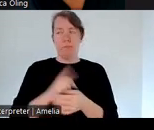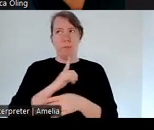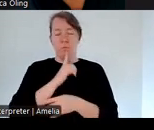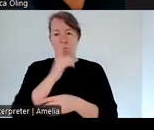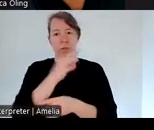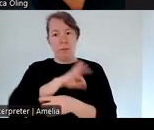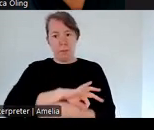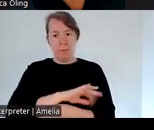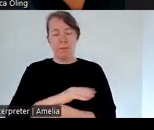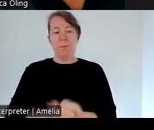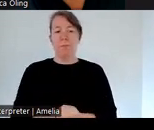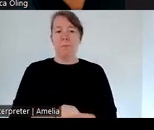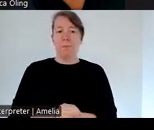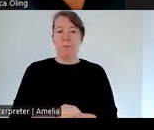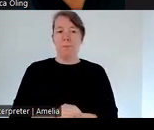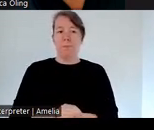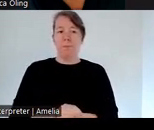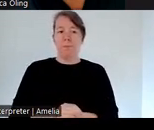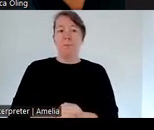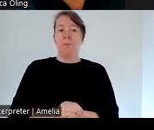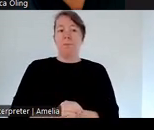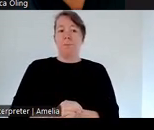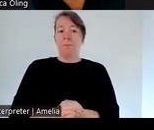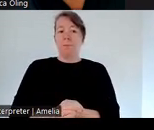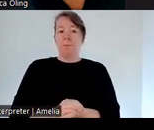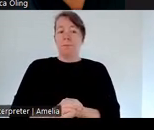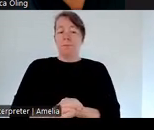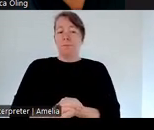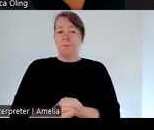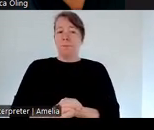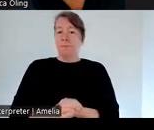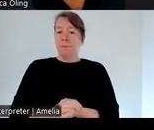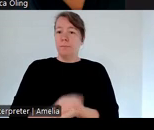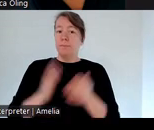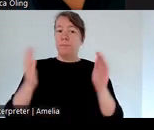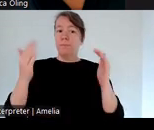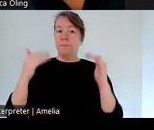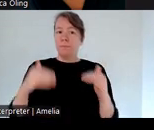Um, so next up, we also looked to CUNY, and I'm gonna put that in the chat next.